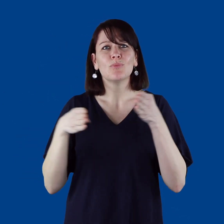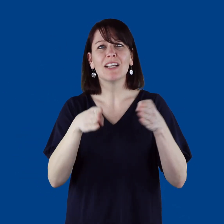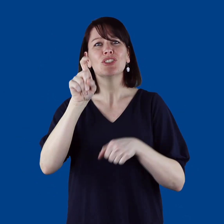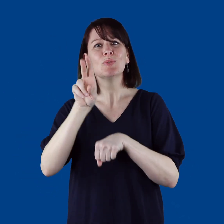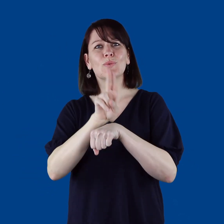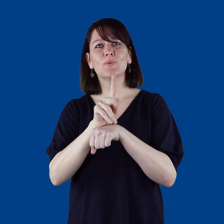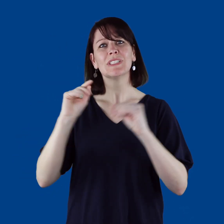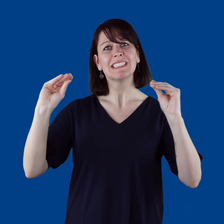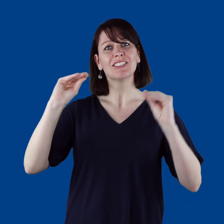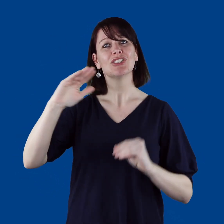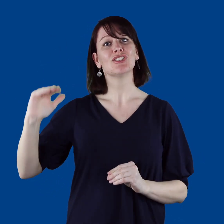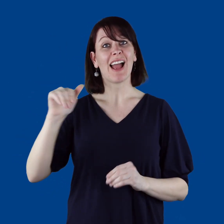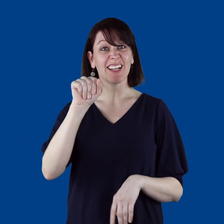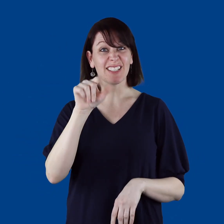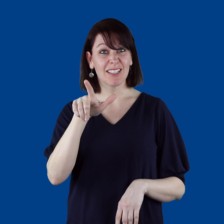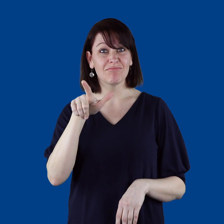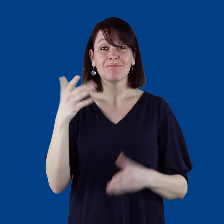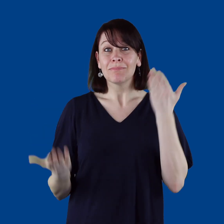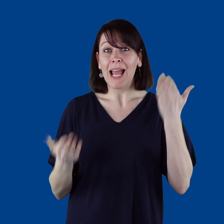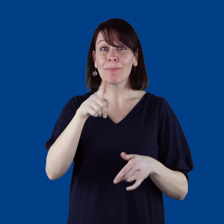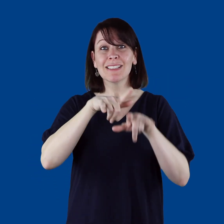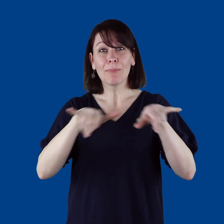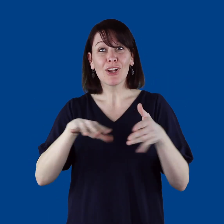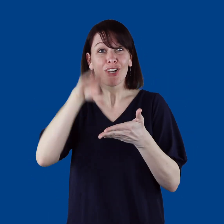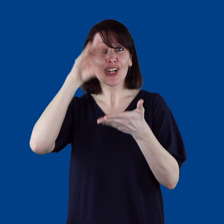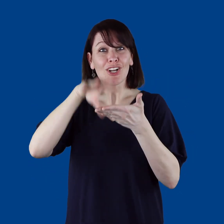and what strategies you should use to do so. You might also be learning ASL yourself.